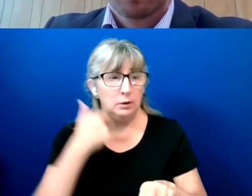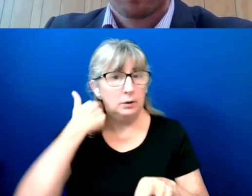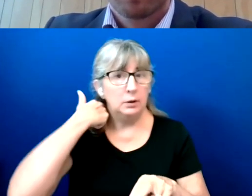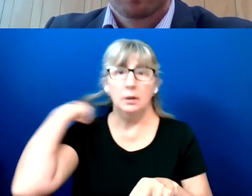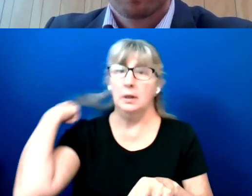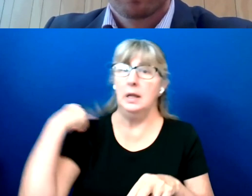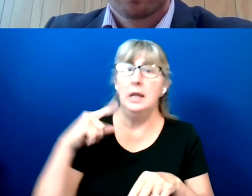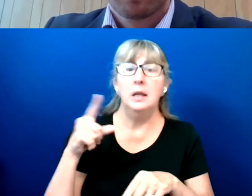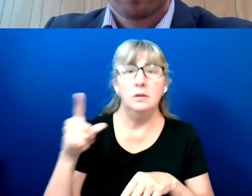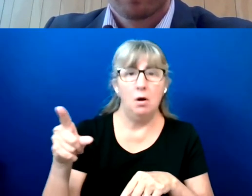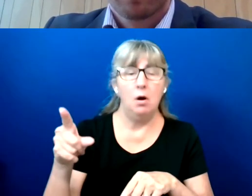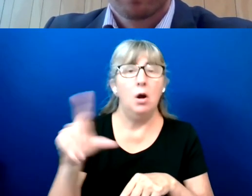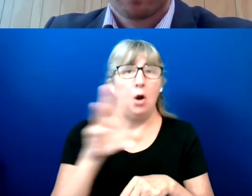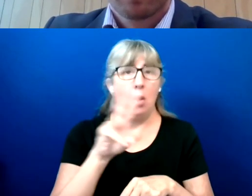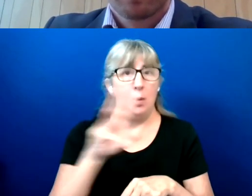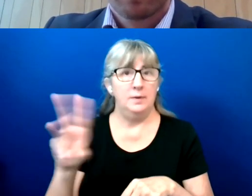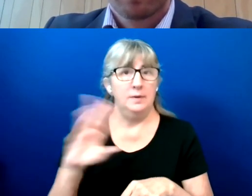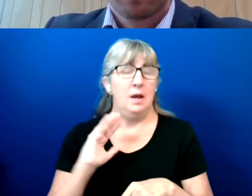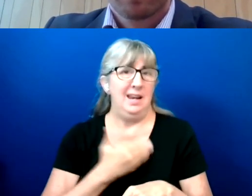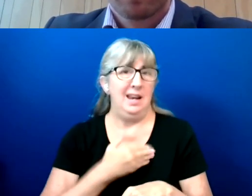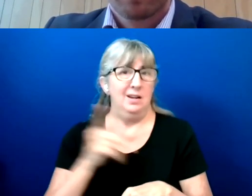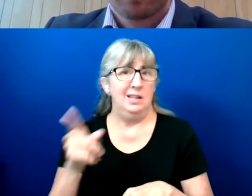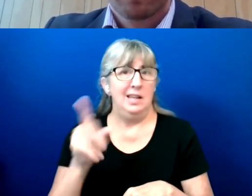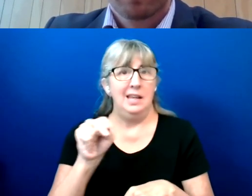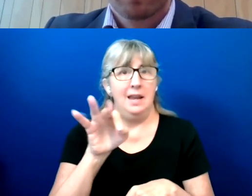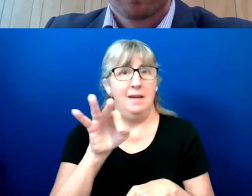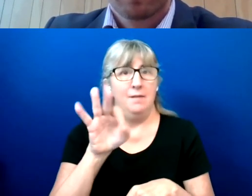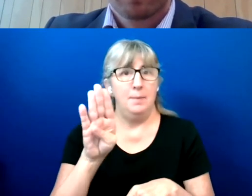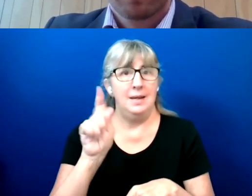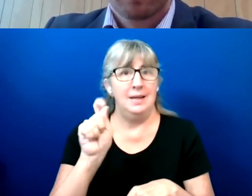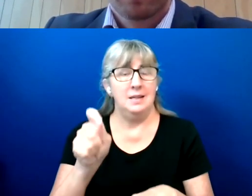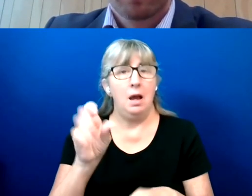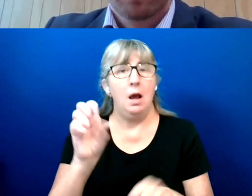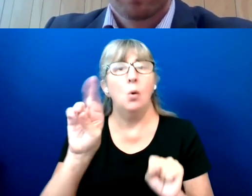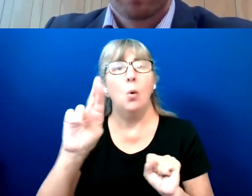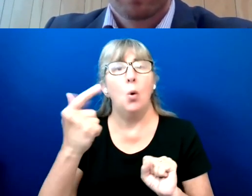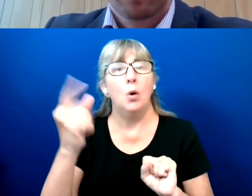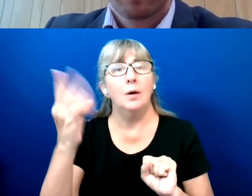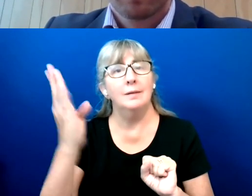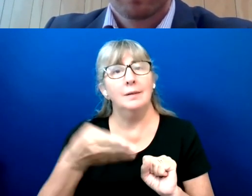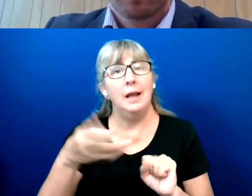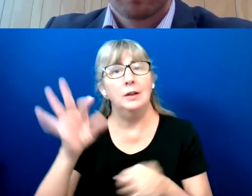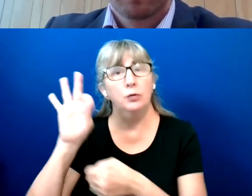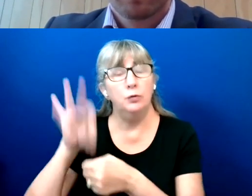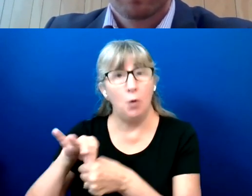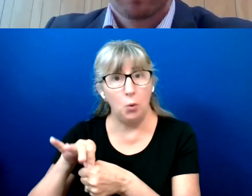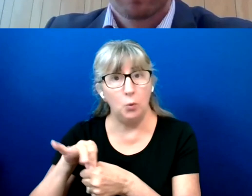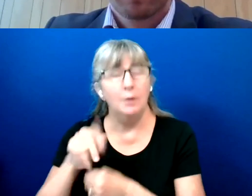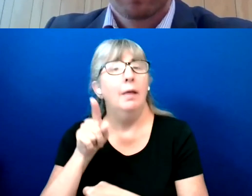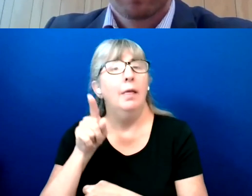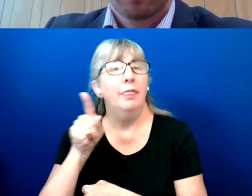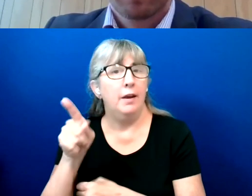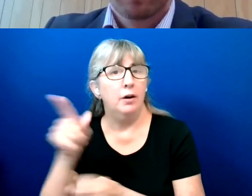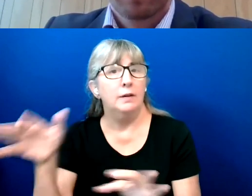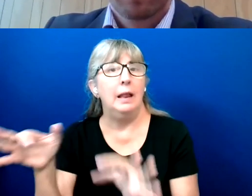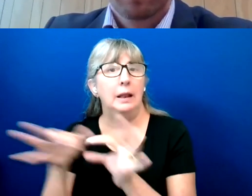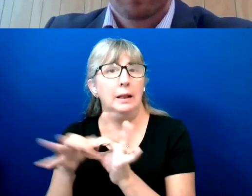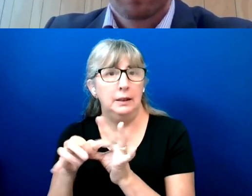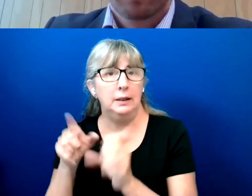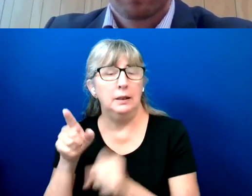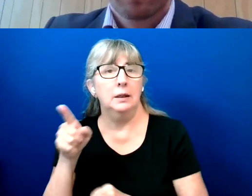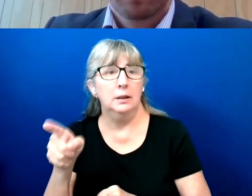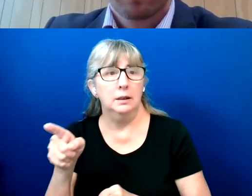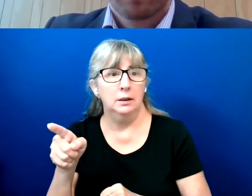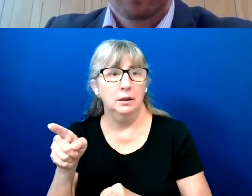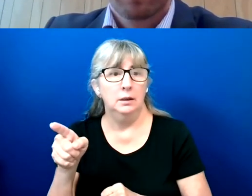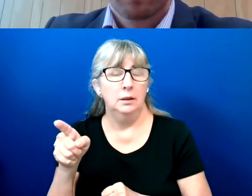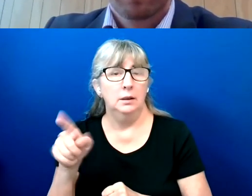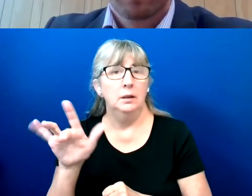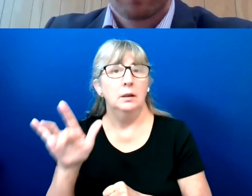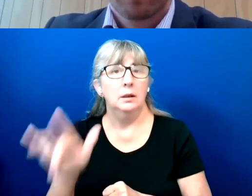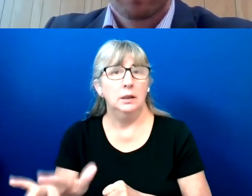So if you go to NFB.org/vote, there will be a link on that page to our HAVA webpage where